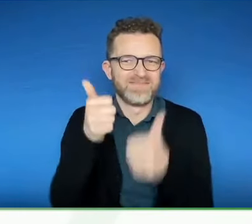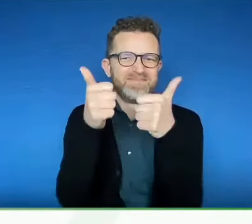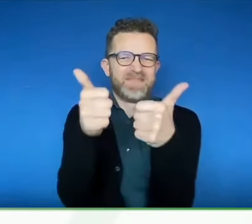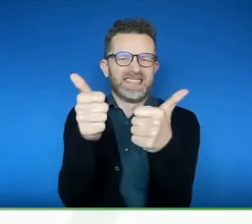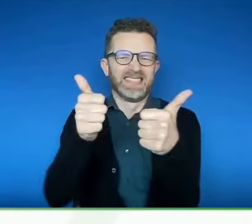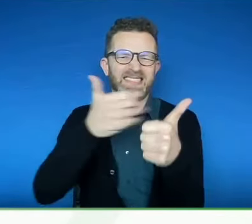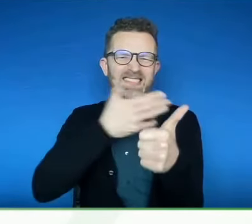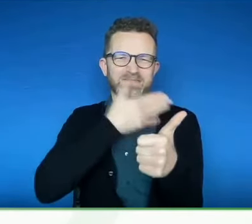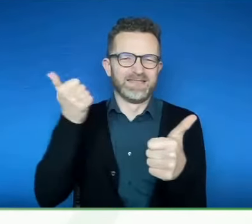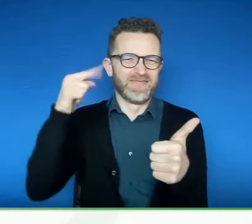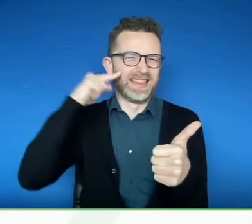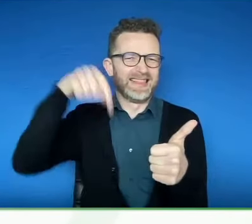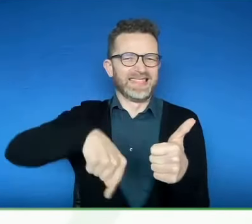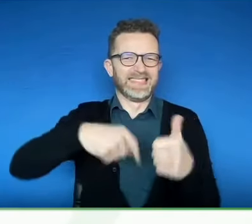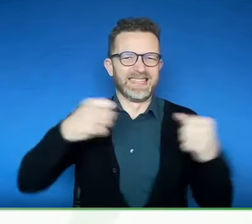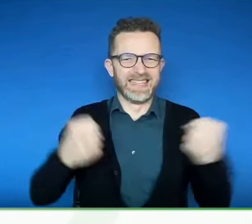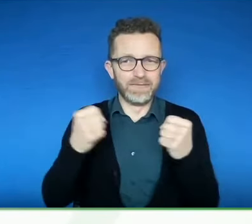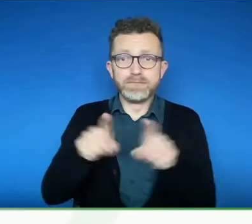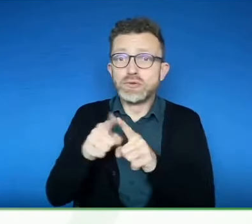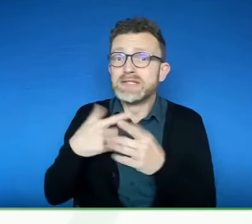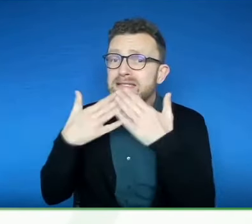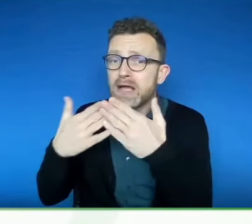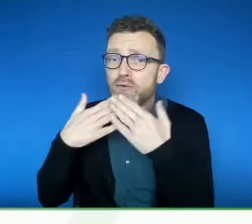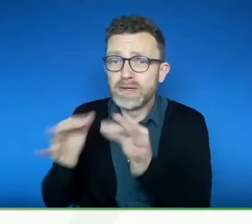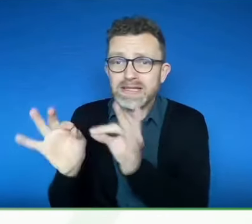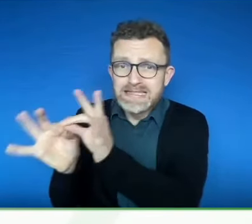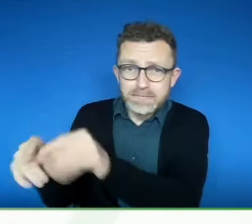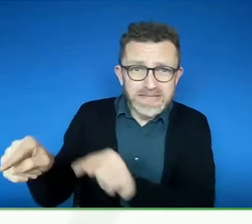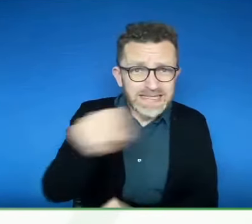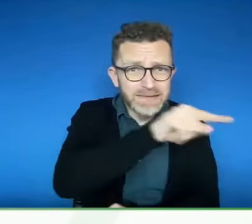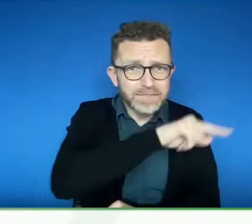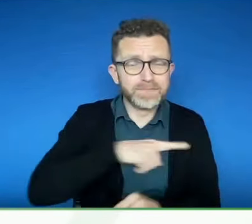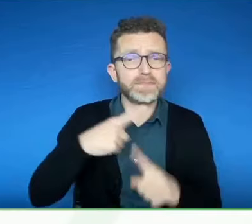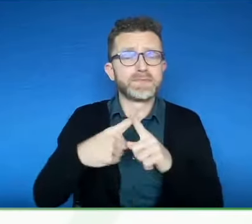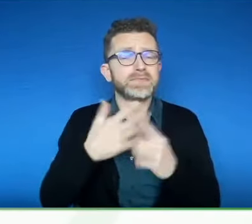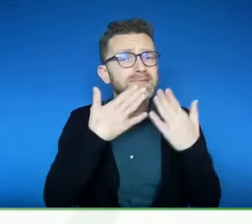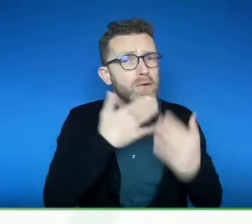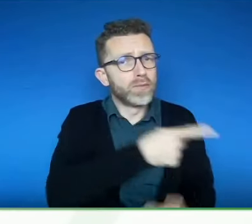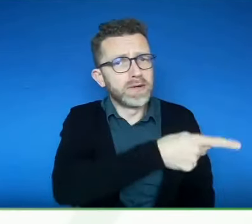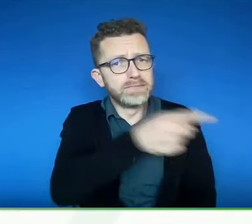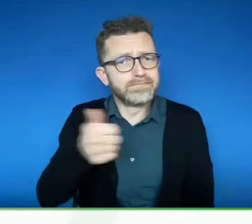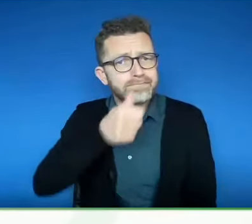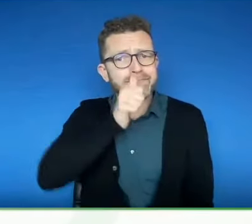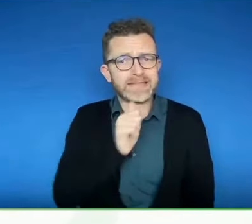Yes, we take a picture, the speakers, come here for a picture. Here or downstairs, which is better?